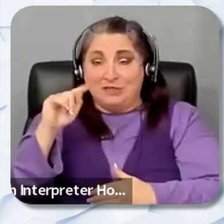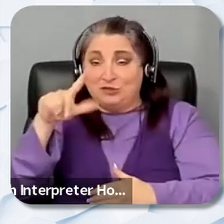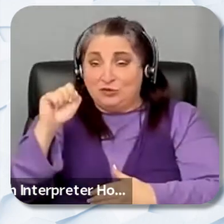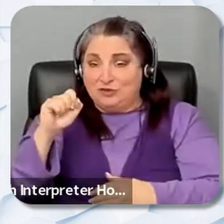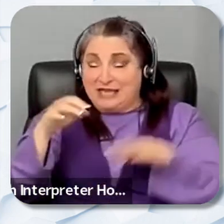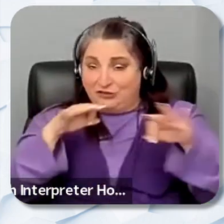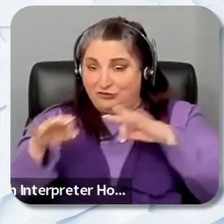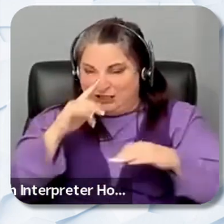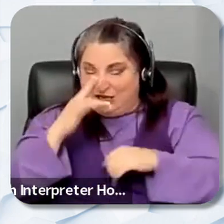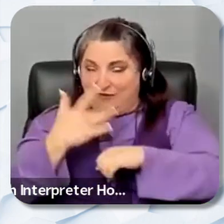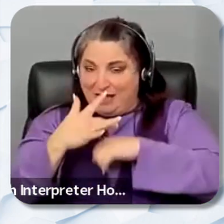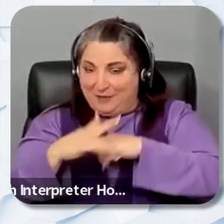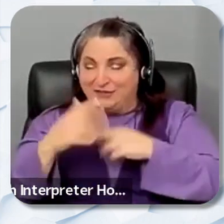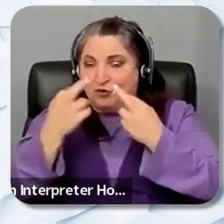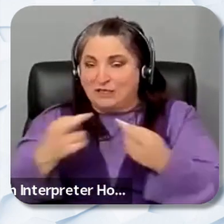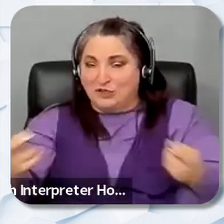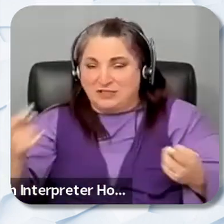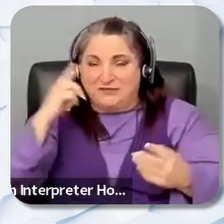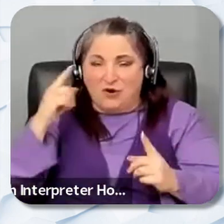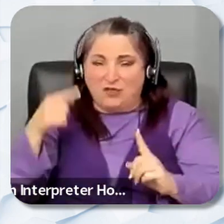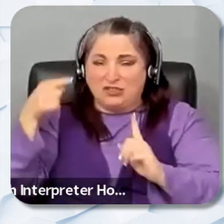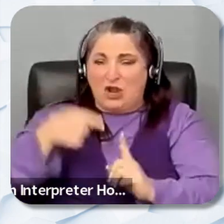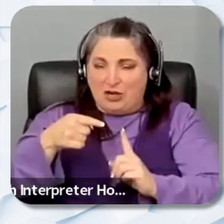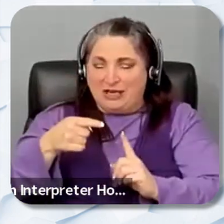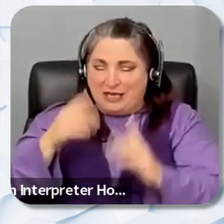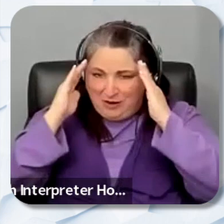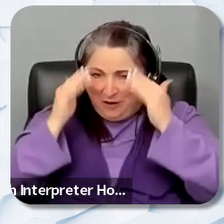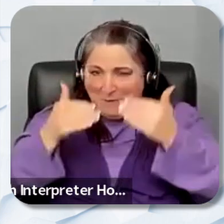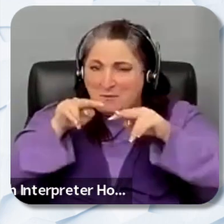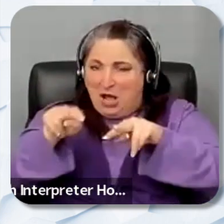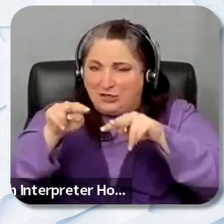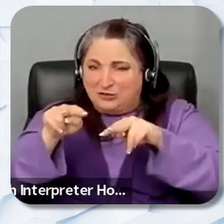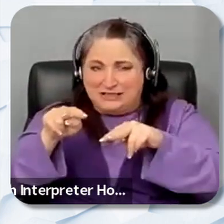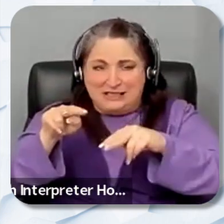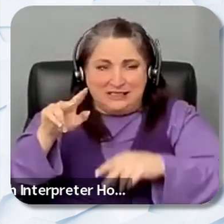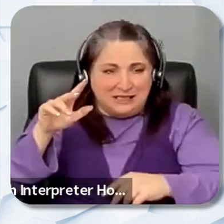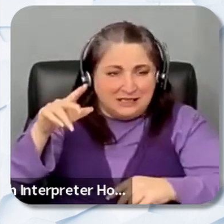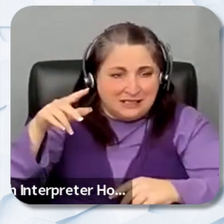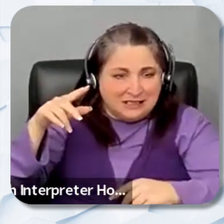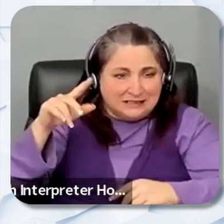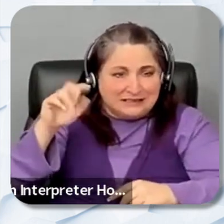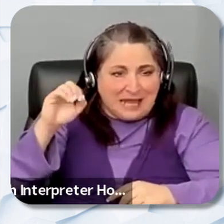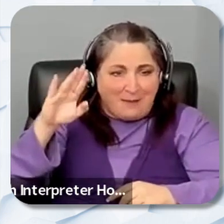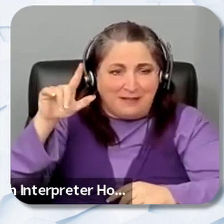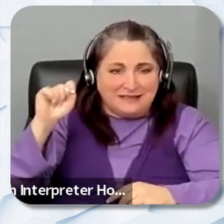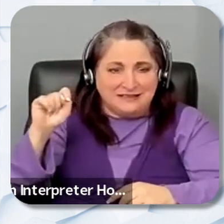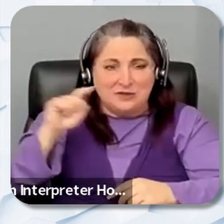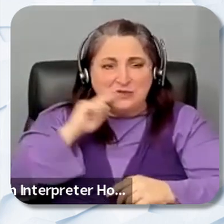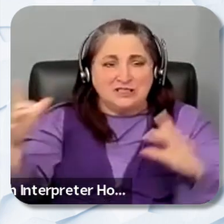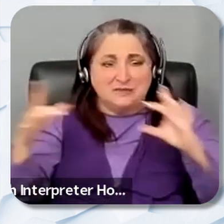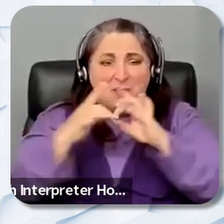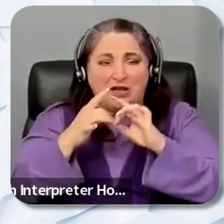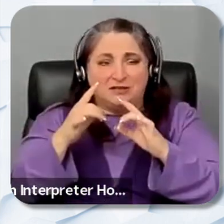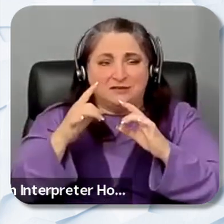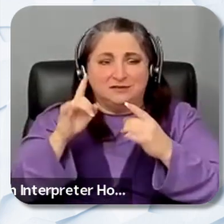at the Resources for Targeted Monitoring Padlet which is linked here. So what should I do?